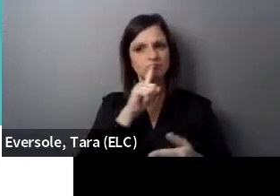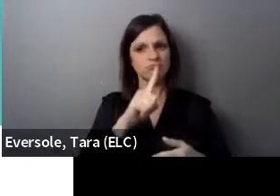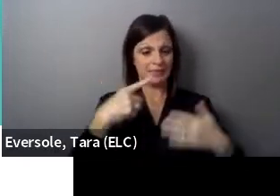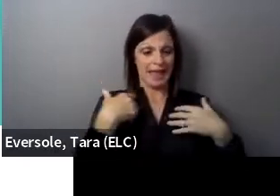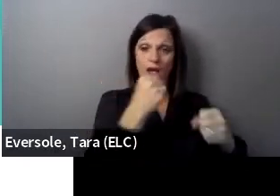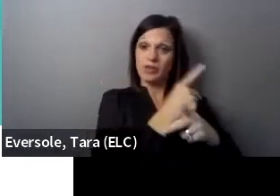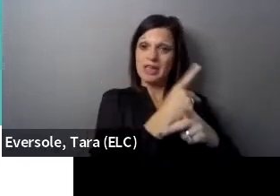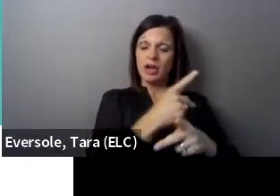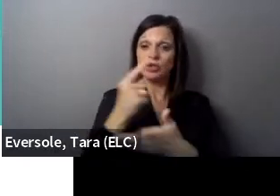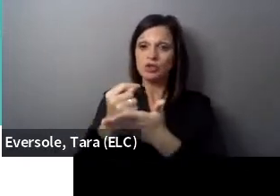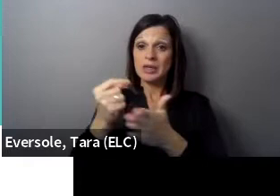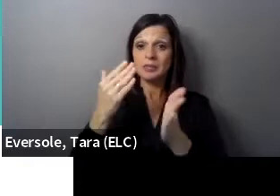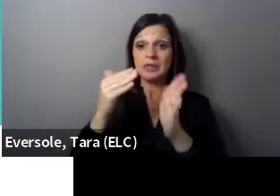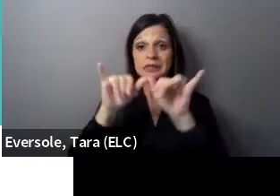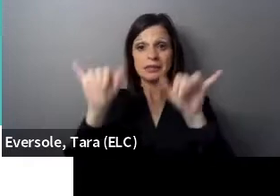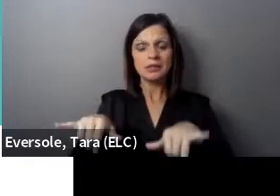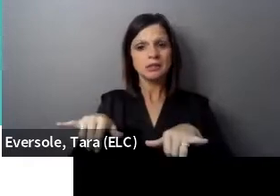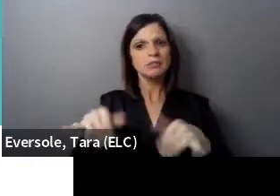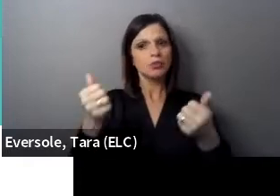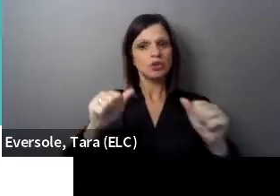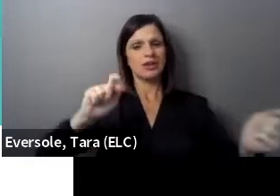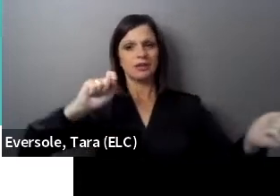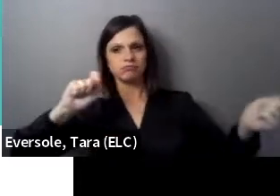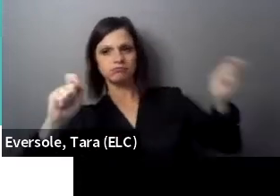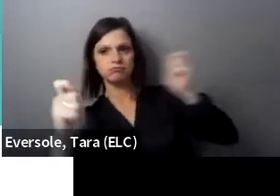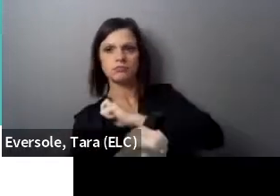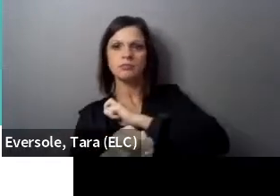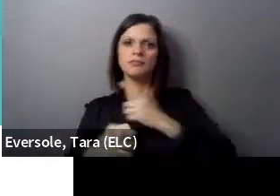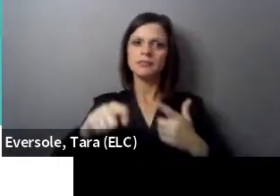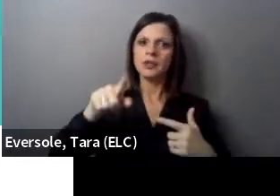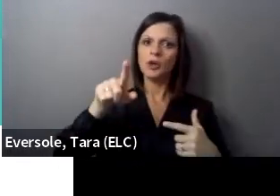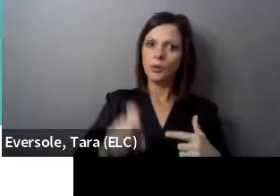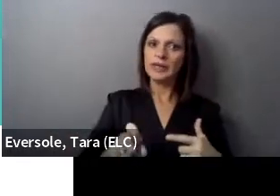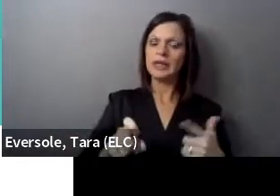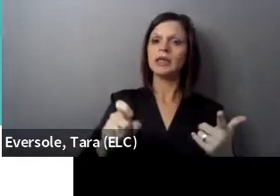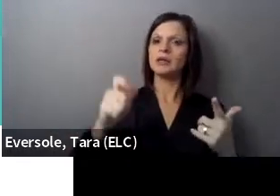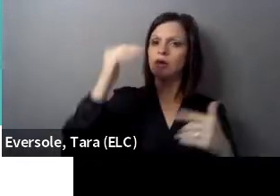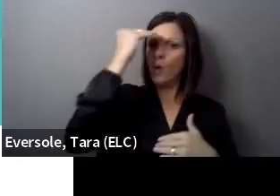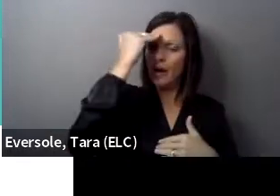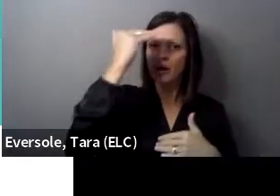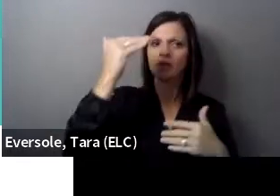Right? We are trying to revolutionize the healthcare systems and we need the education and awareness and individual knowledge